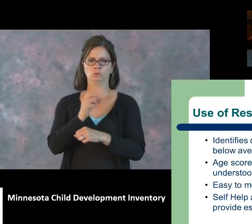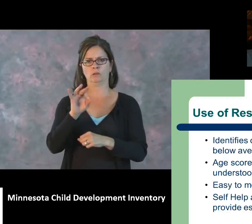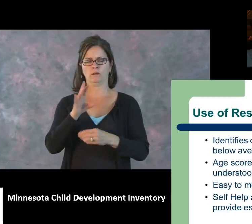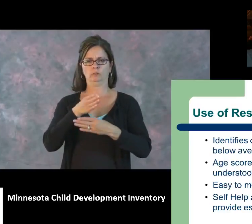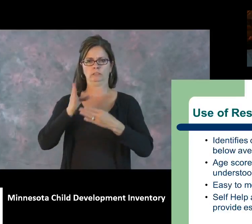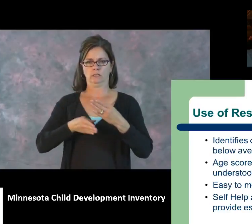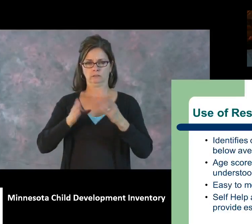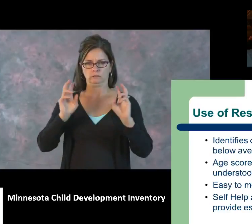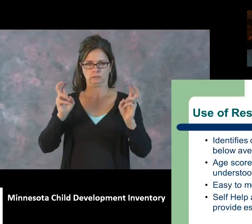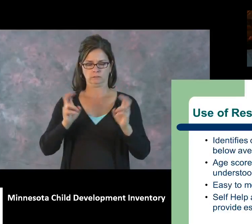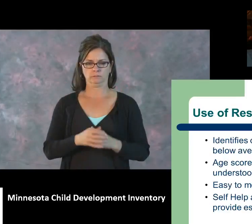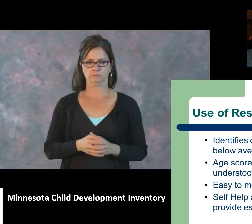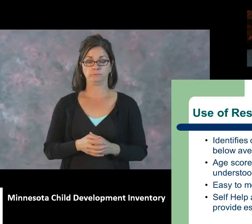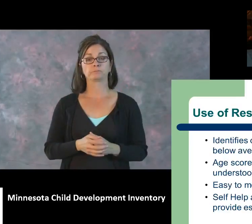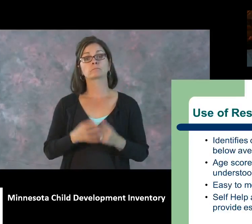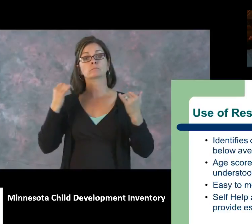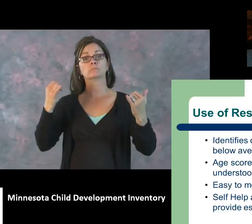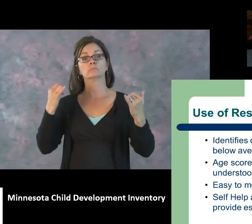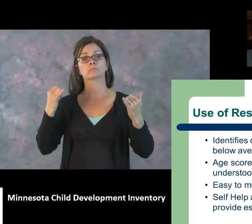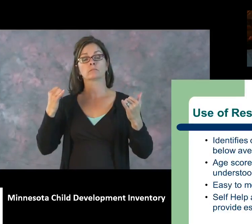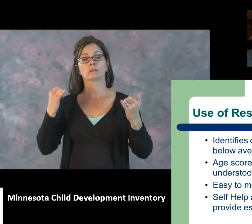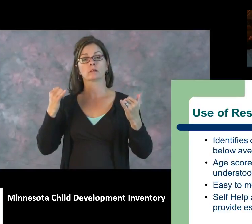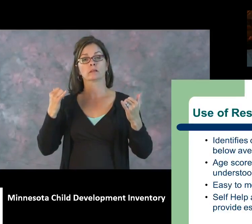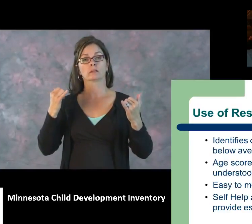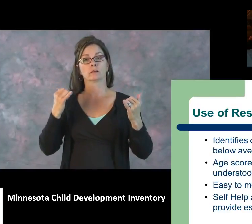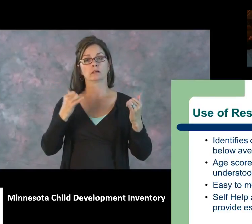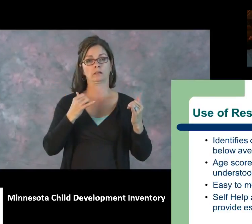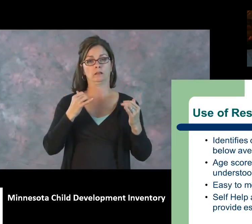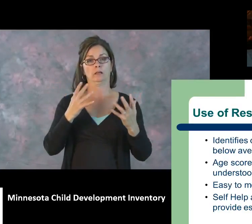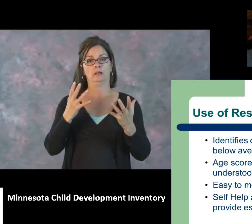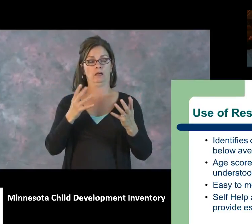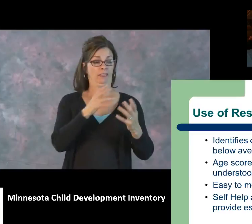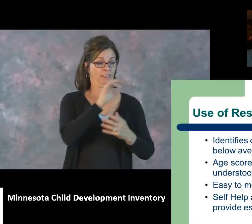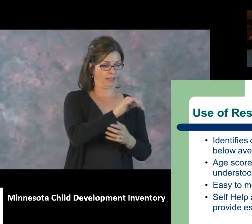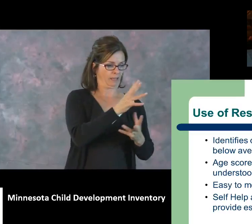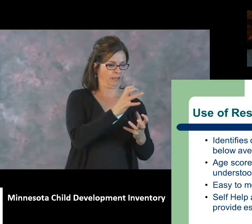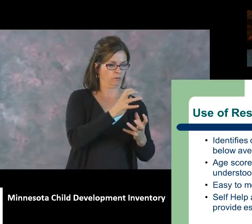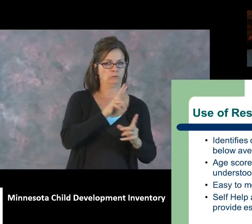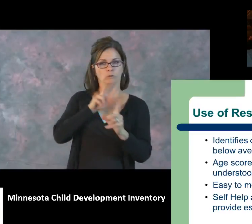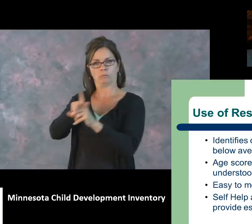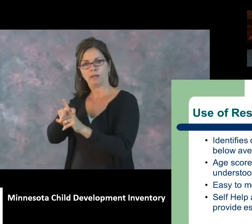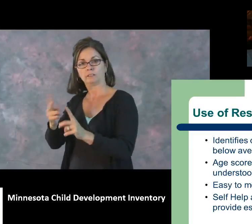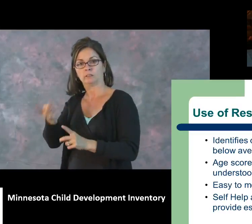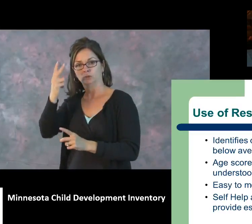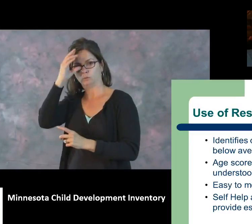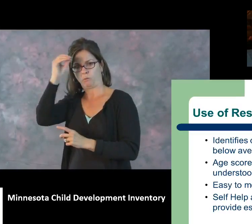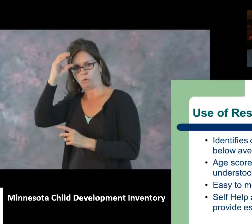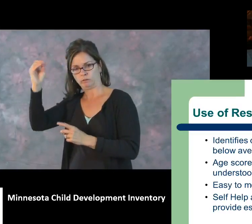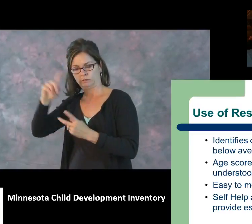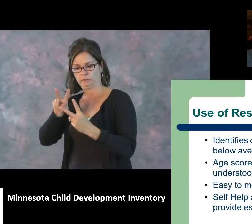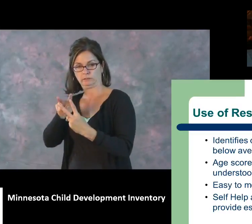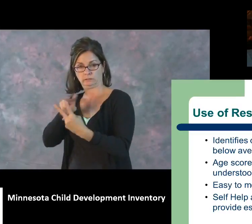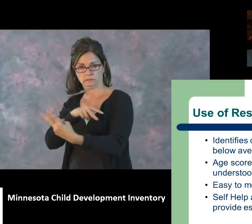Let's relate this back to our profiles of Jack and of Michael. Remember one of the things, that you can do